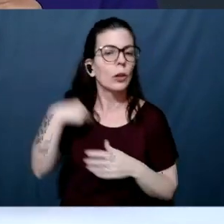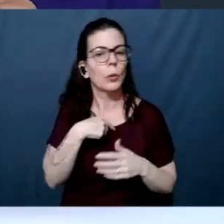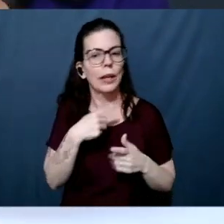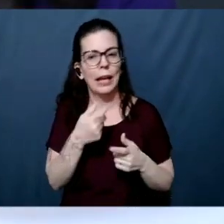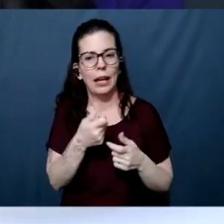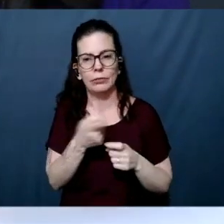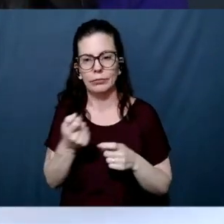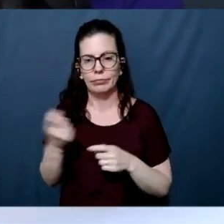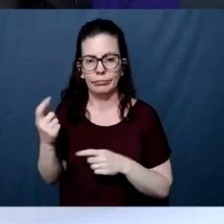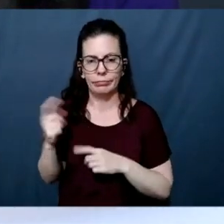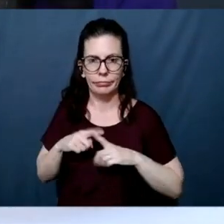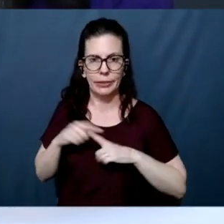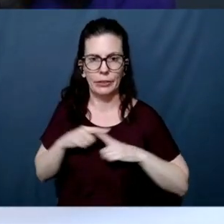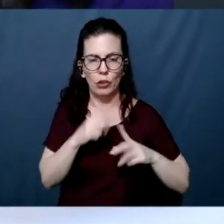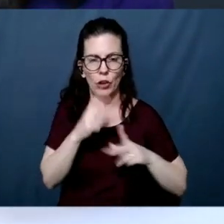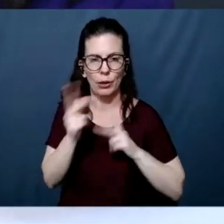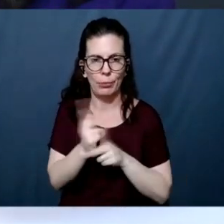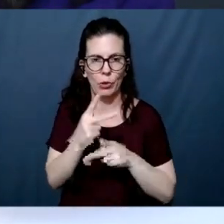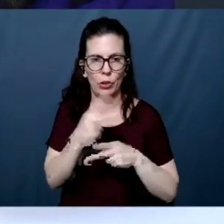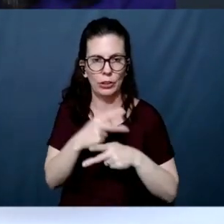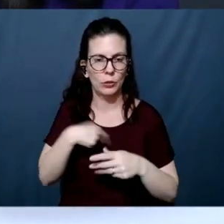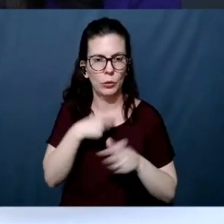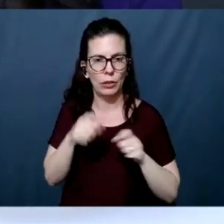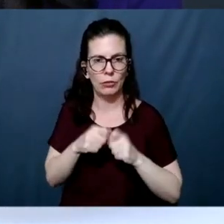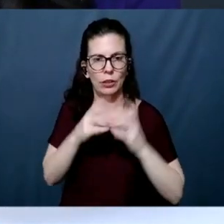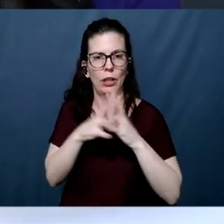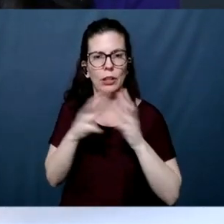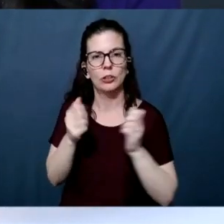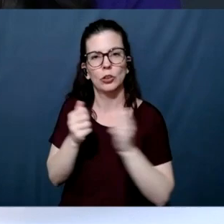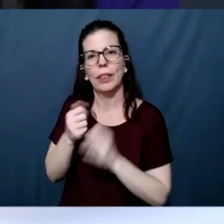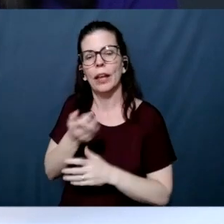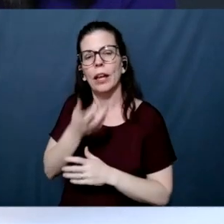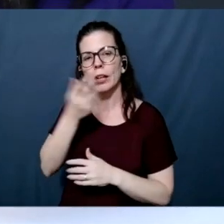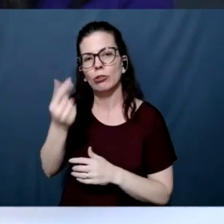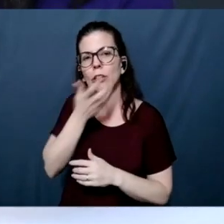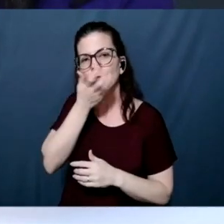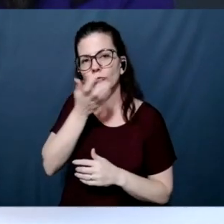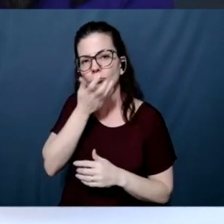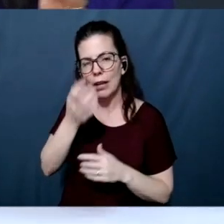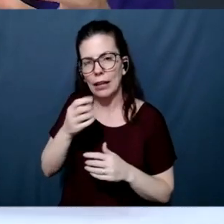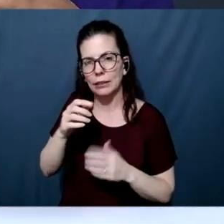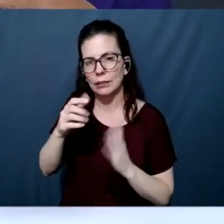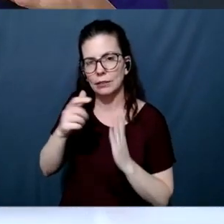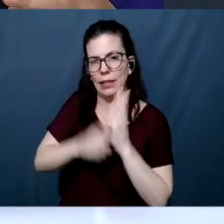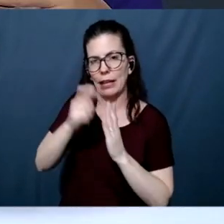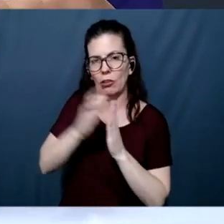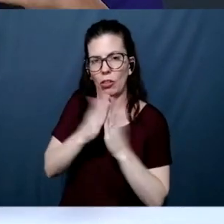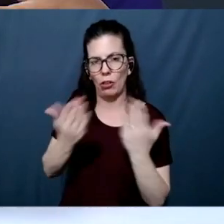as part of this Greengrass software catalog. They're about 13 new ones compared to a few